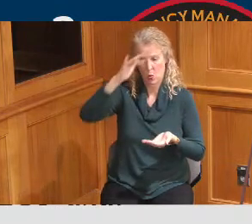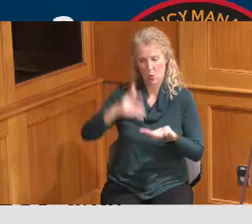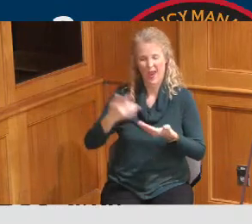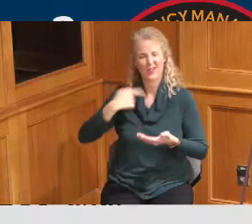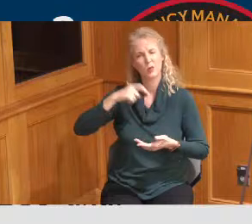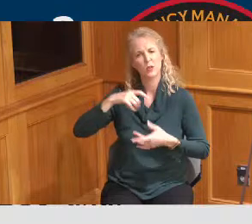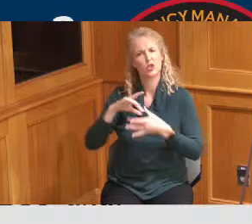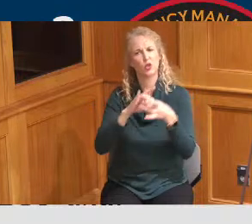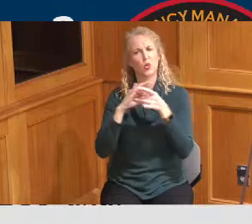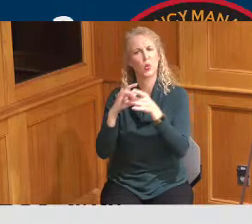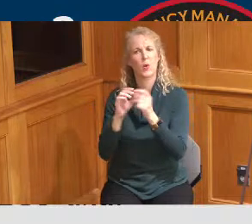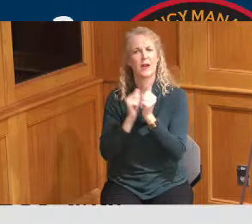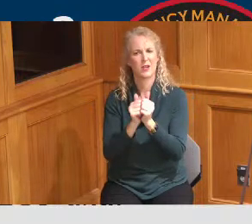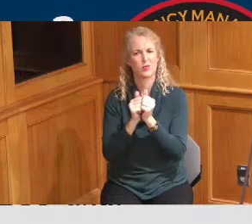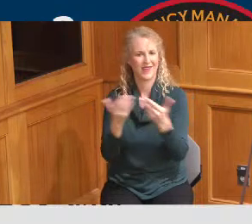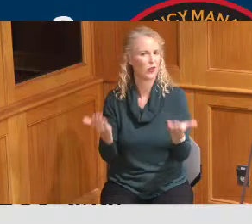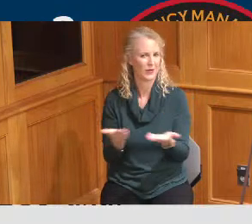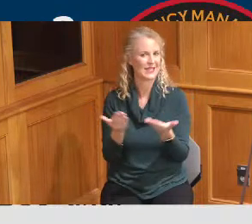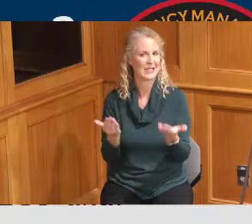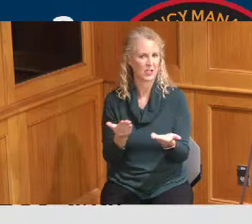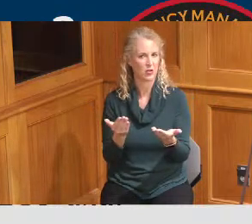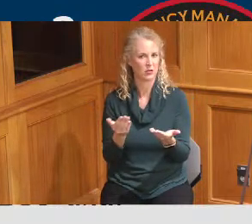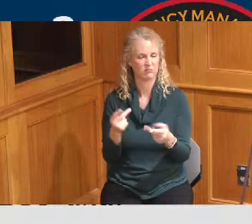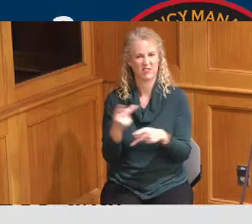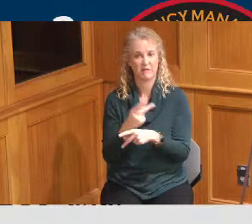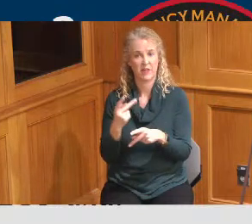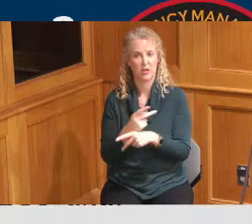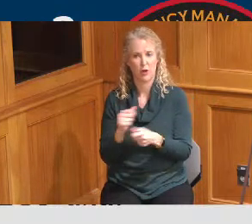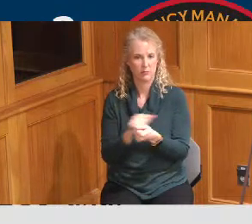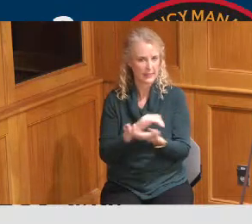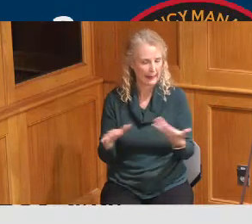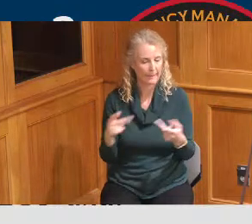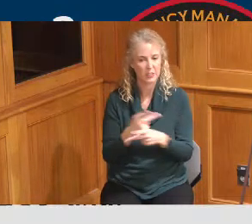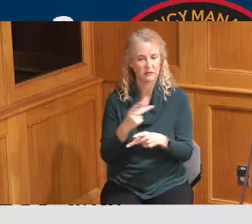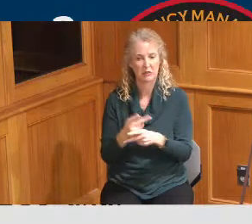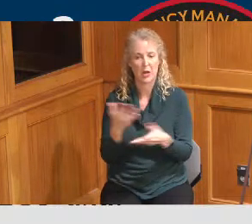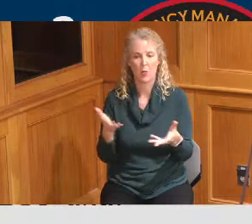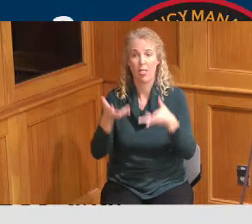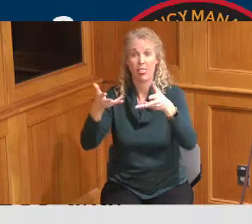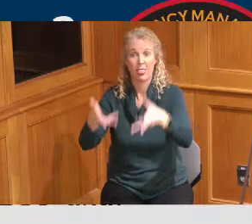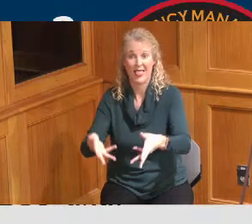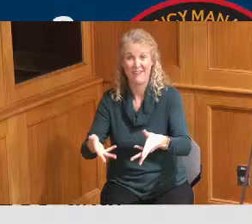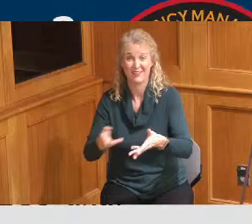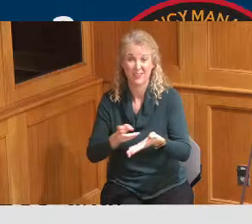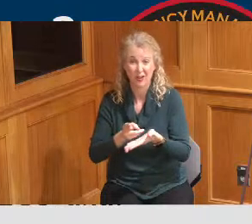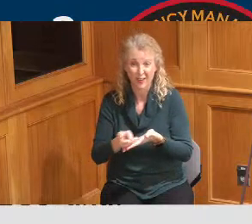streamlined process to collect and catalog that that damage and a lot of that to be quite honest